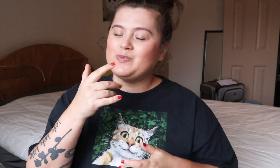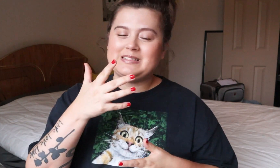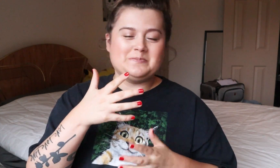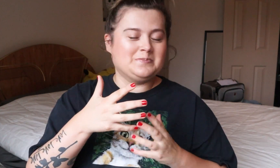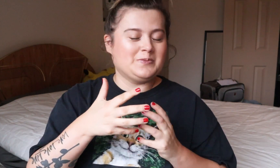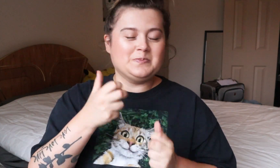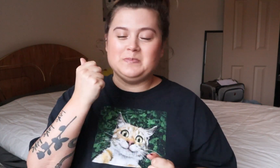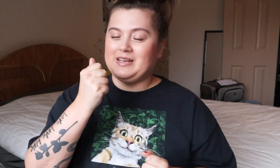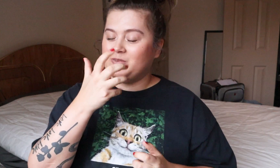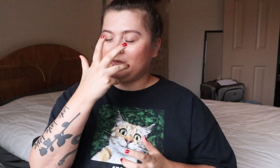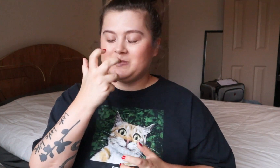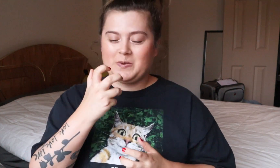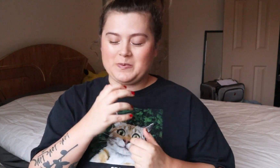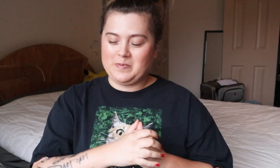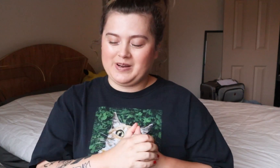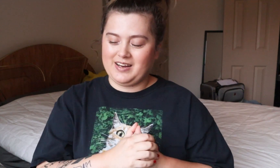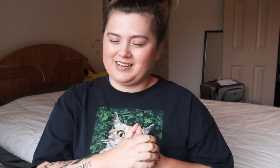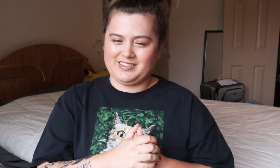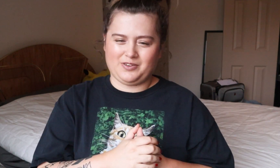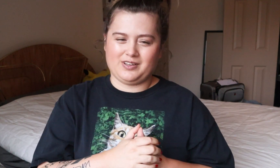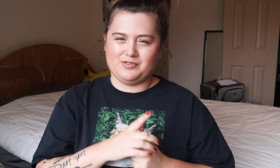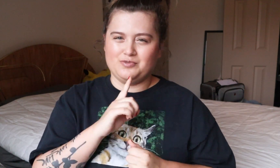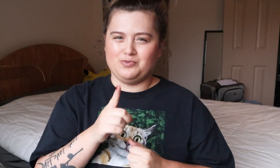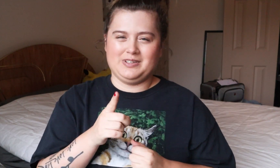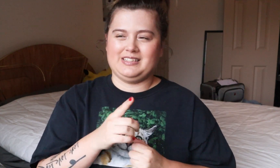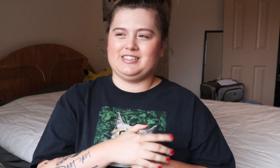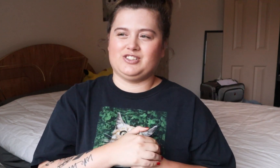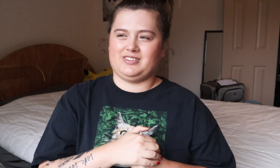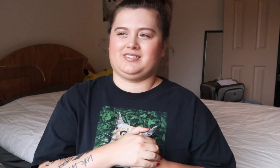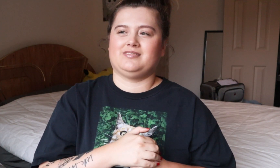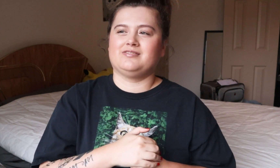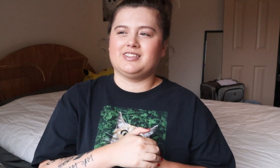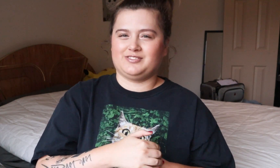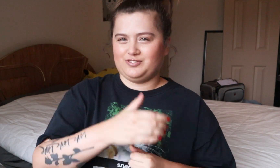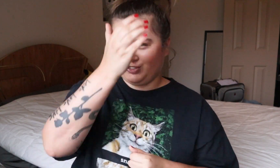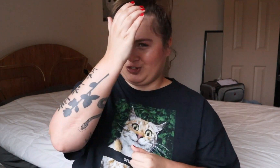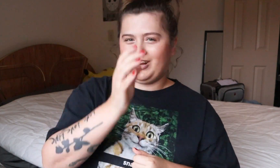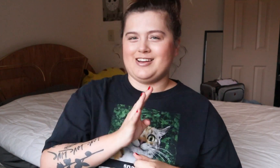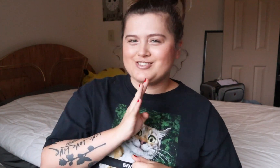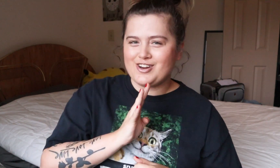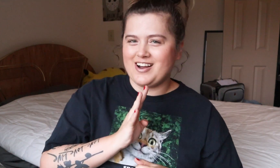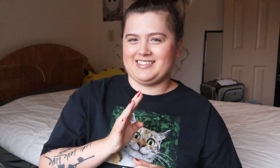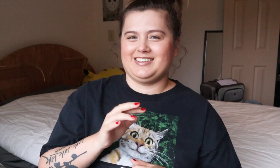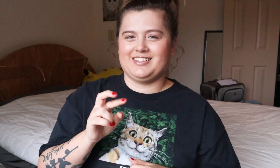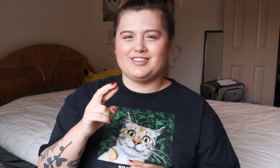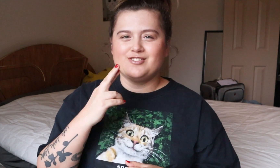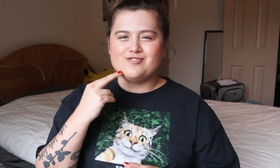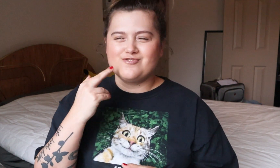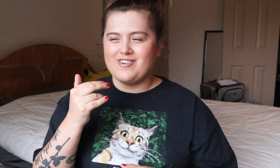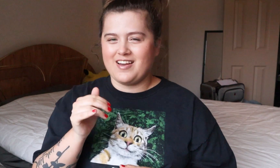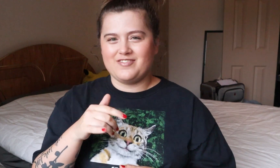That was really mean and it made me mad. It really was just trash talk about Raven.